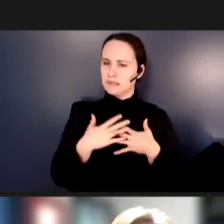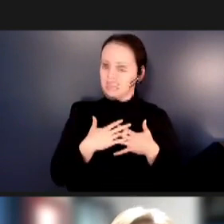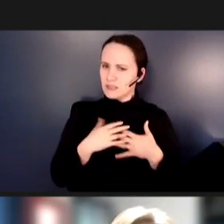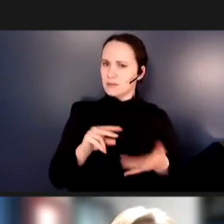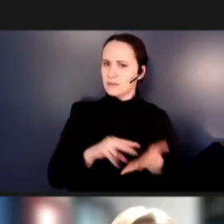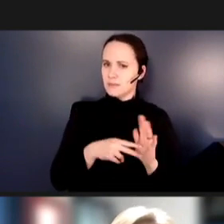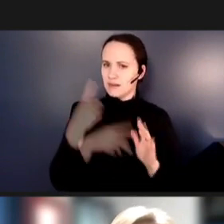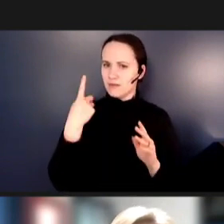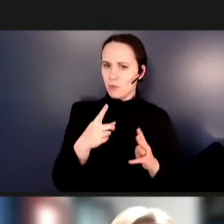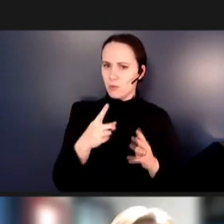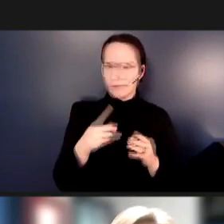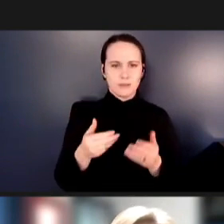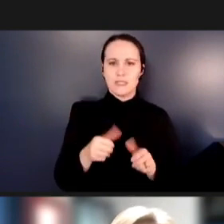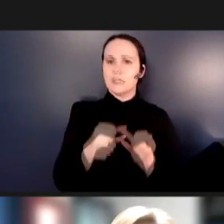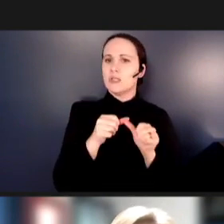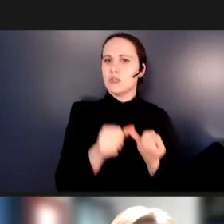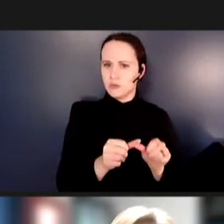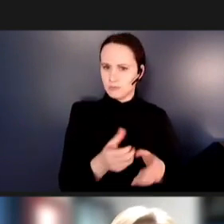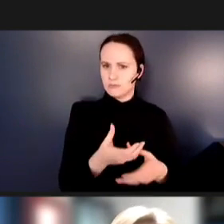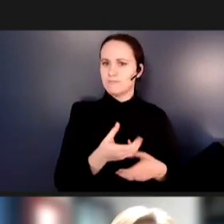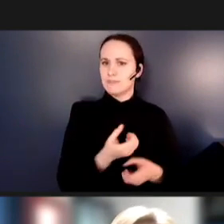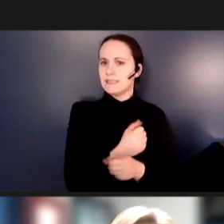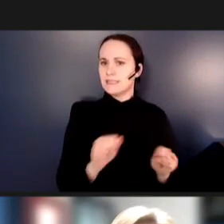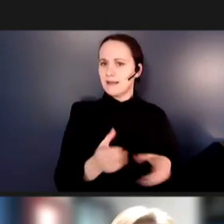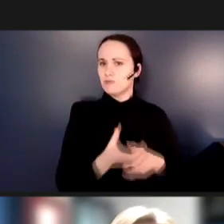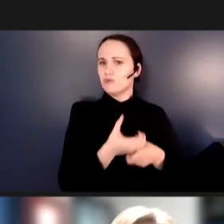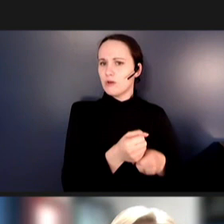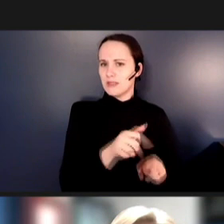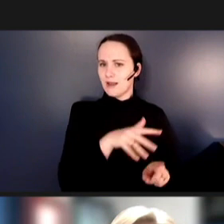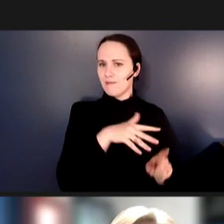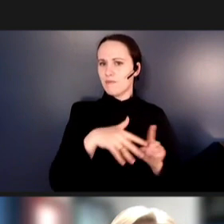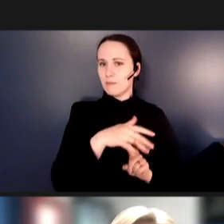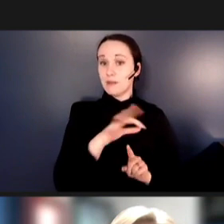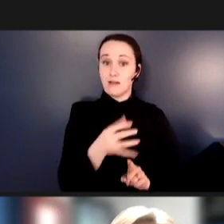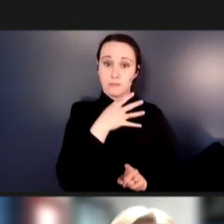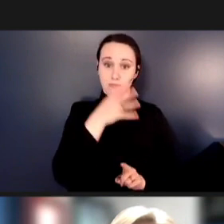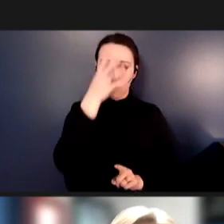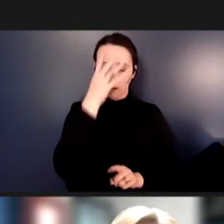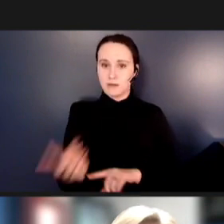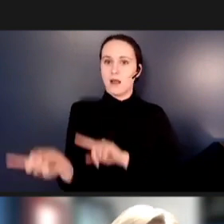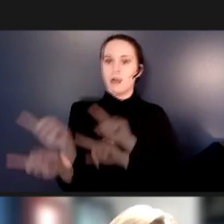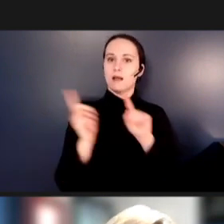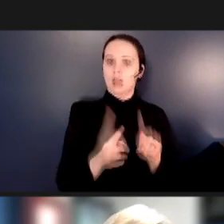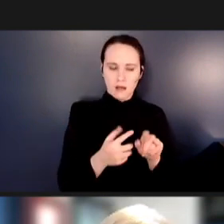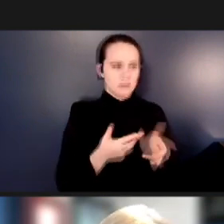trusting environment where parents can come in concerned. and their questions and interface